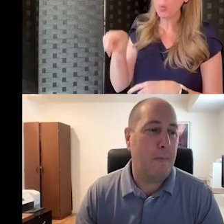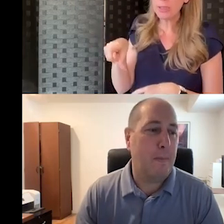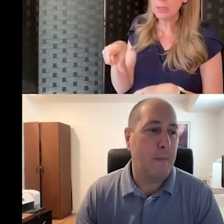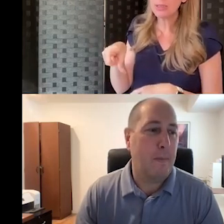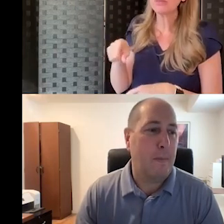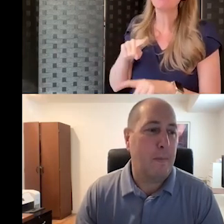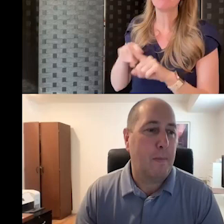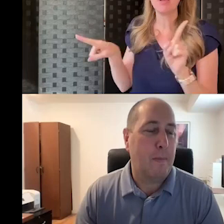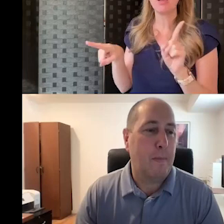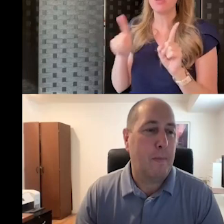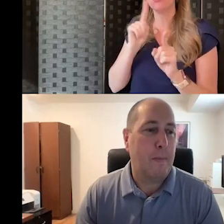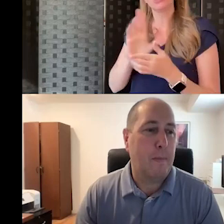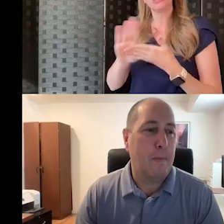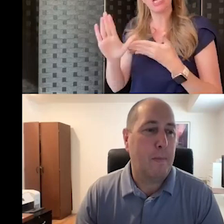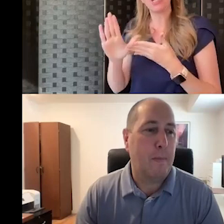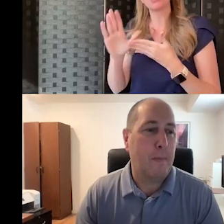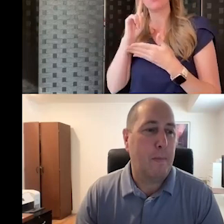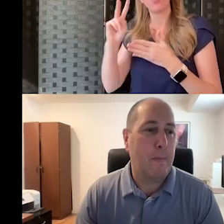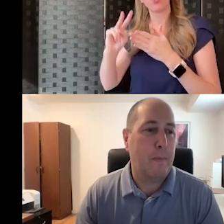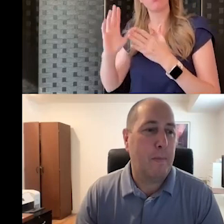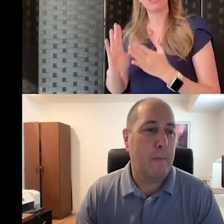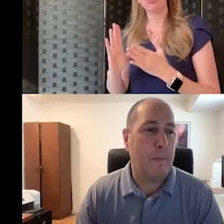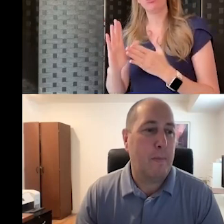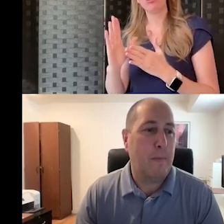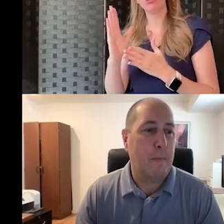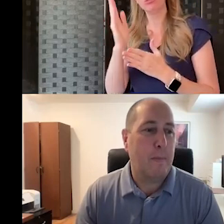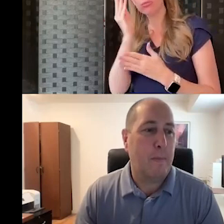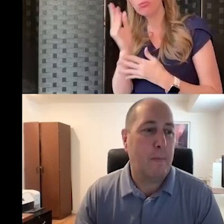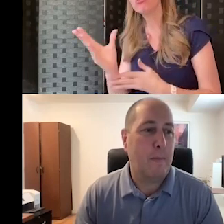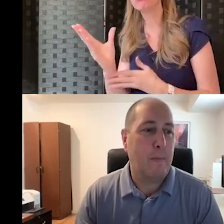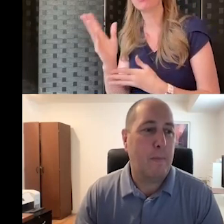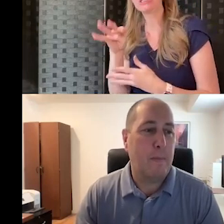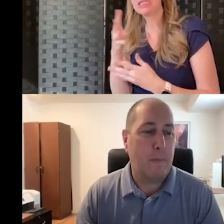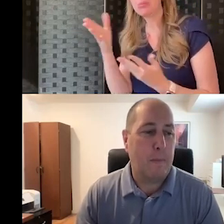but it is really nice to let the reader know what the table is, what it is about. You want